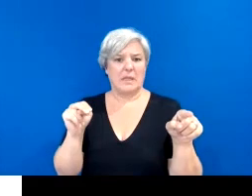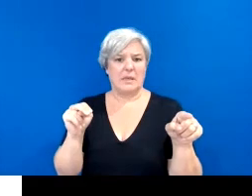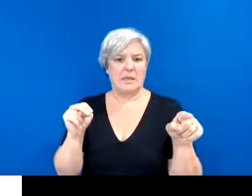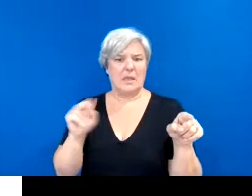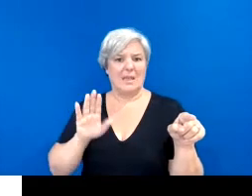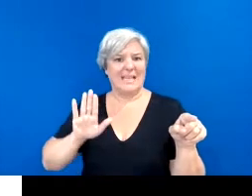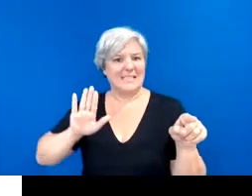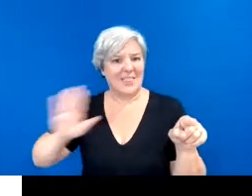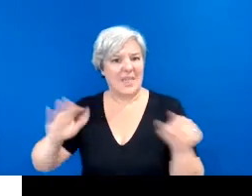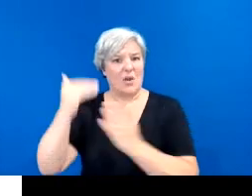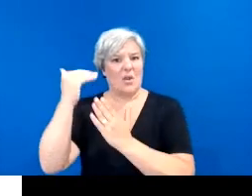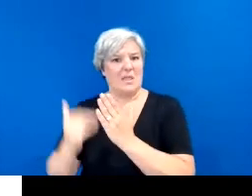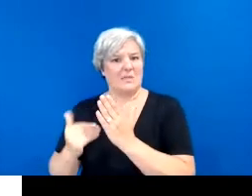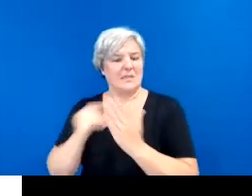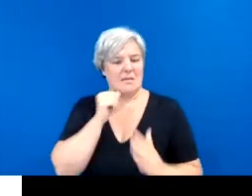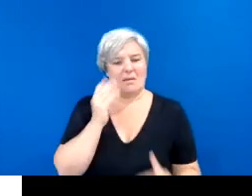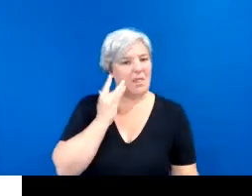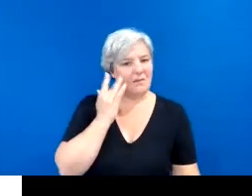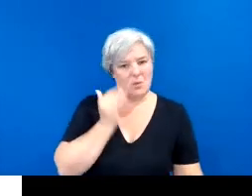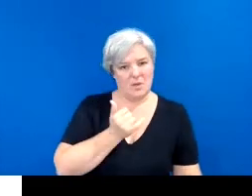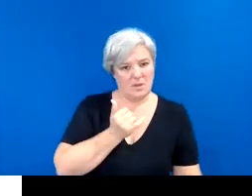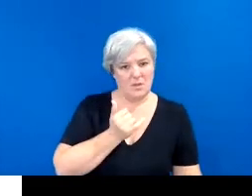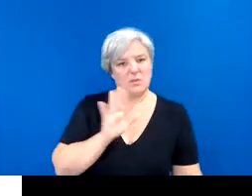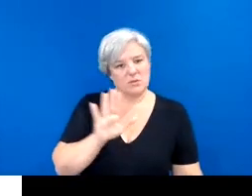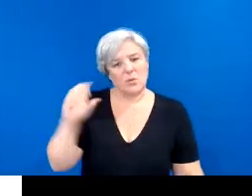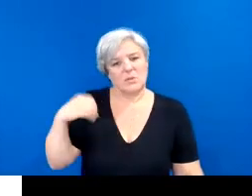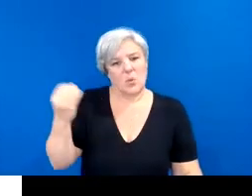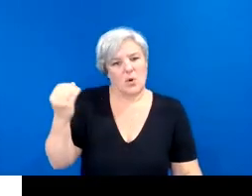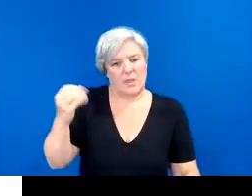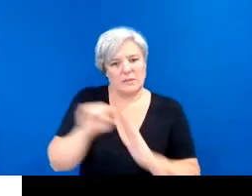repository, not California's. So the courses are little different,